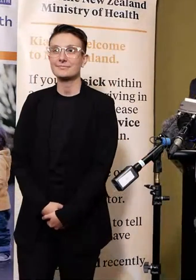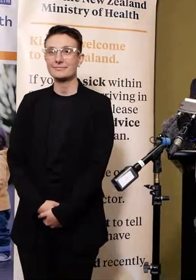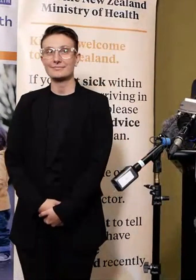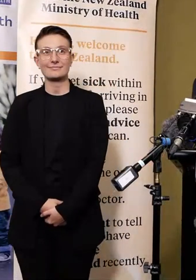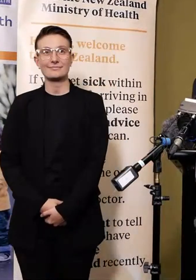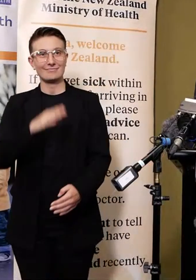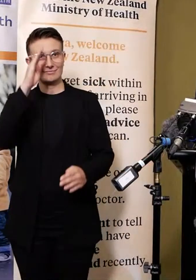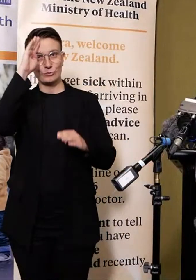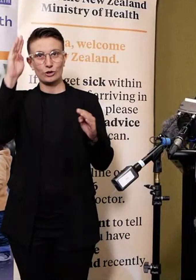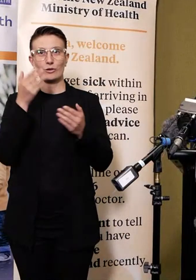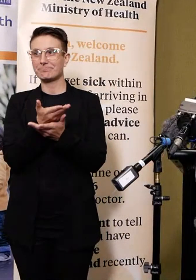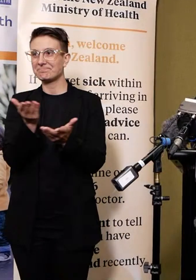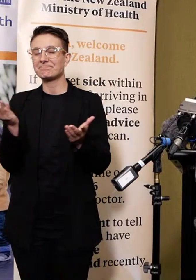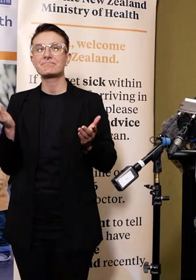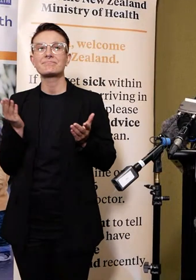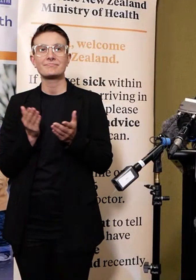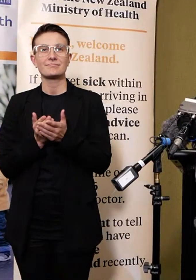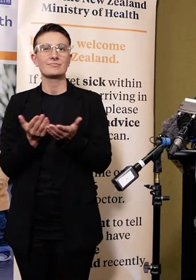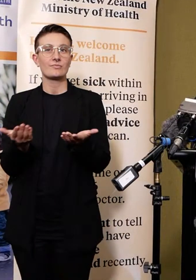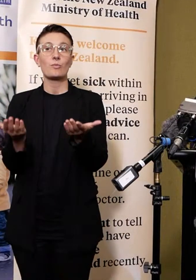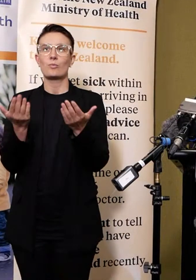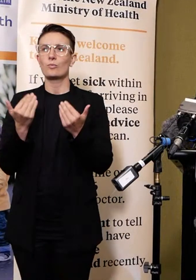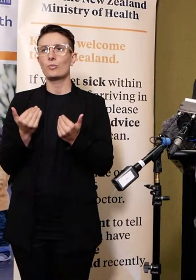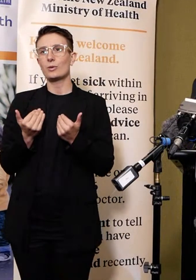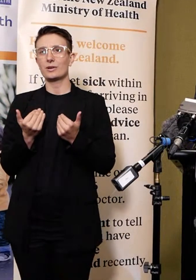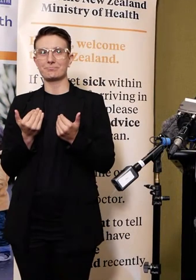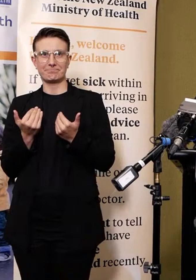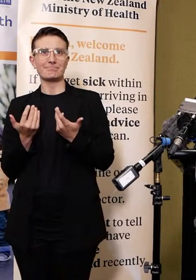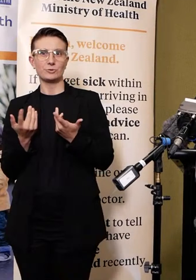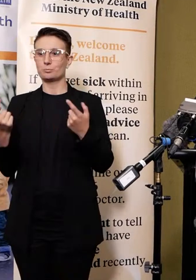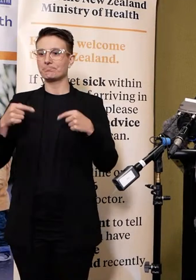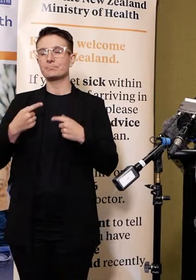[NON-ENGLISH SPEECH] Welcome once again to the Ministry of Health.